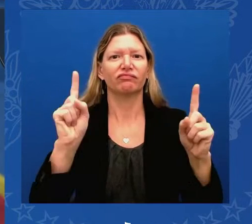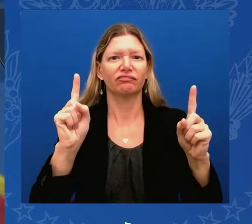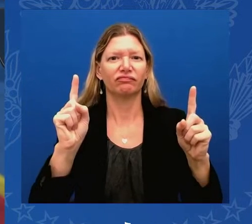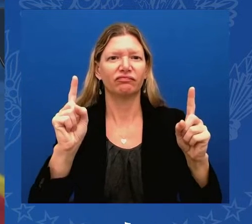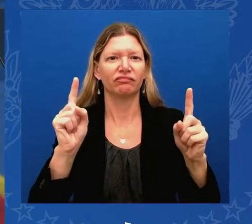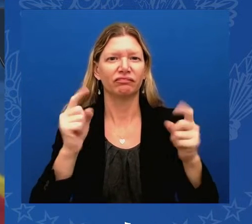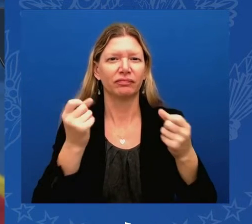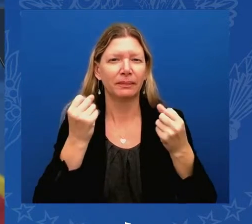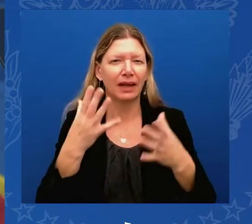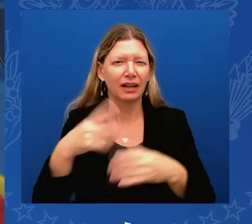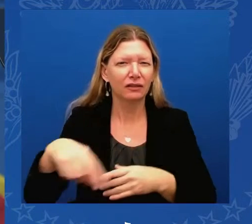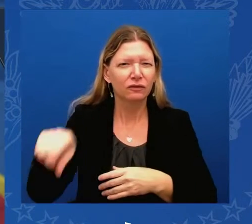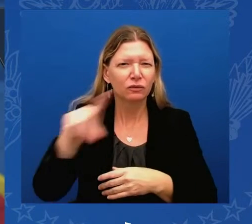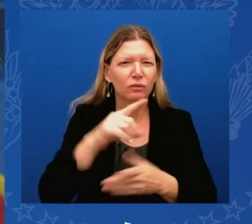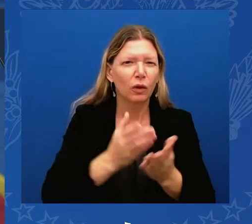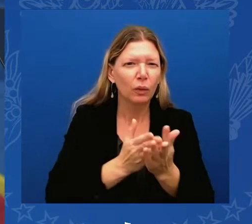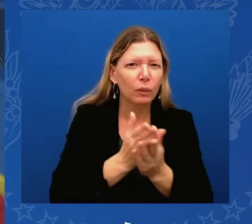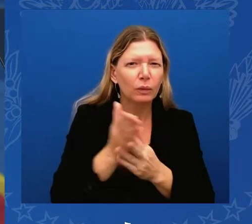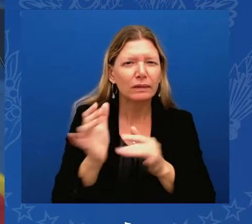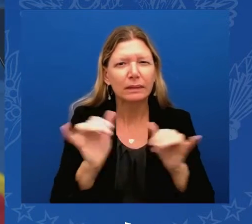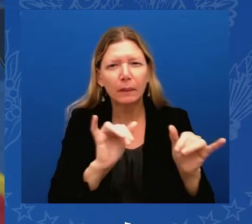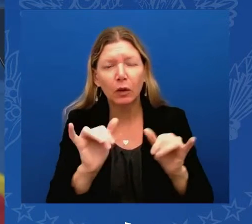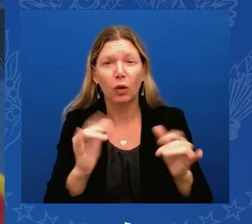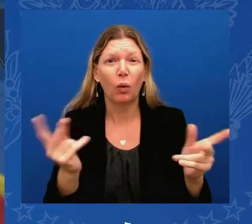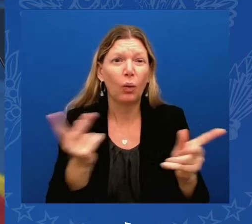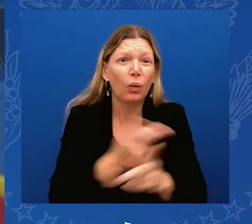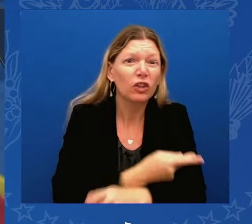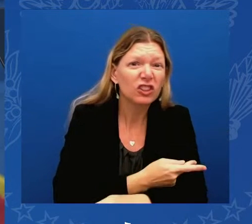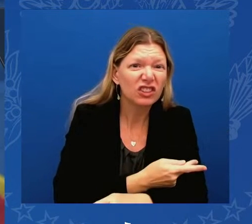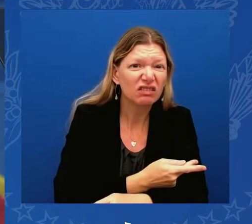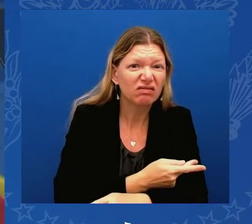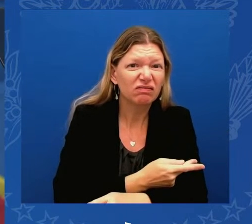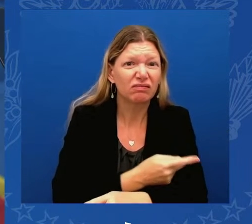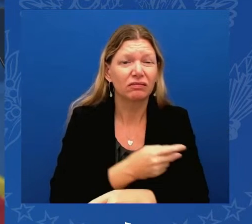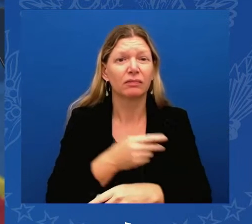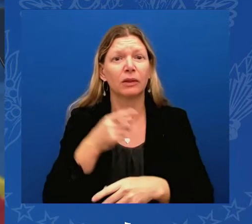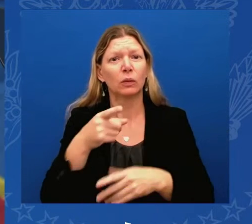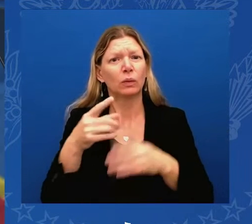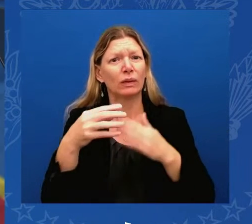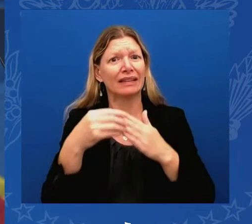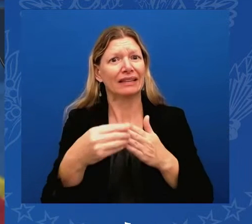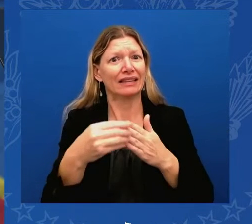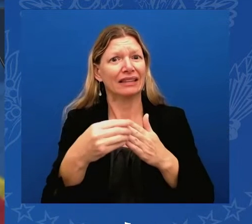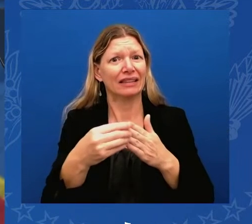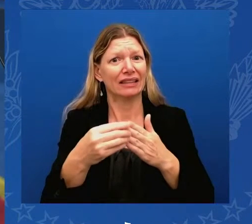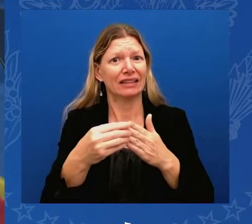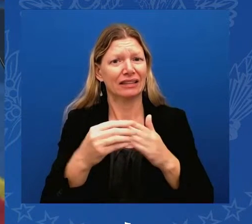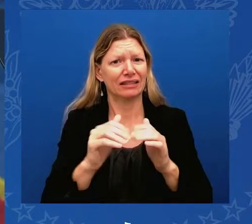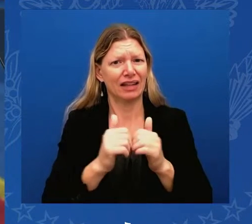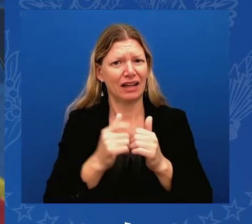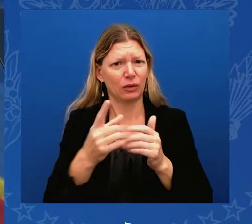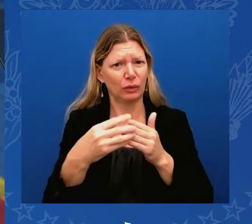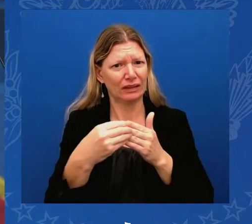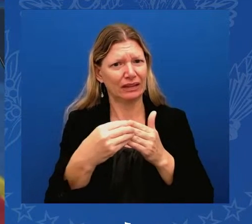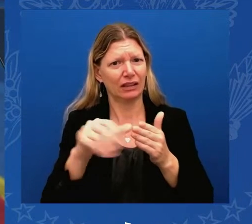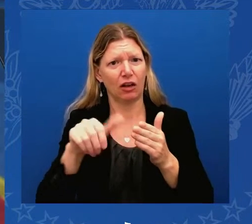and together, you keep the faith in a better day tomorrow. But it's not easy.